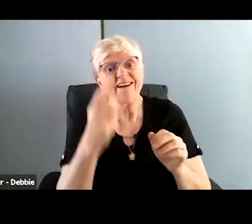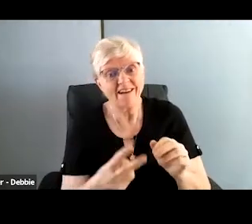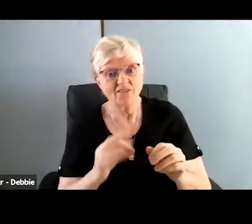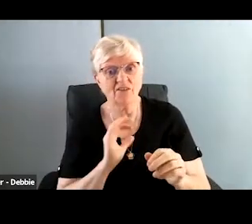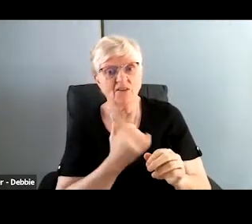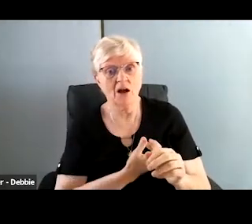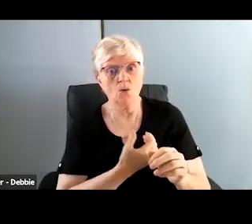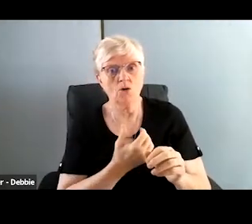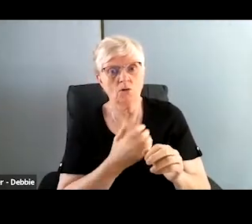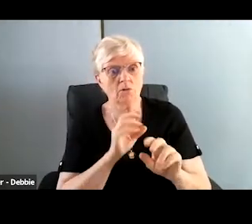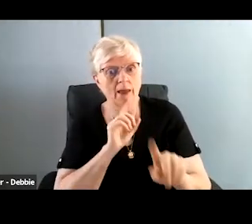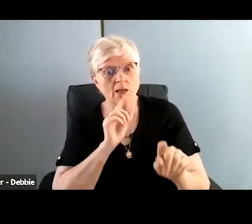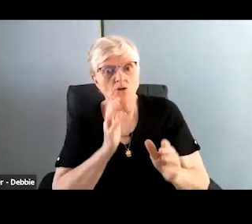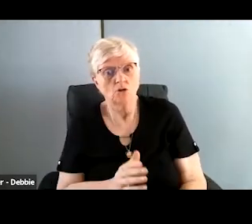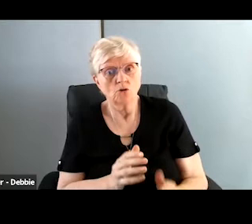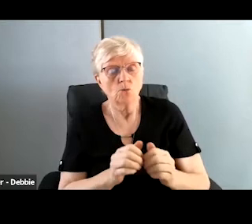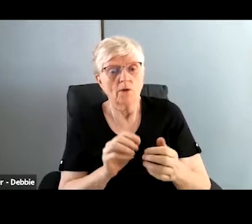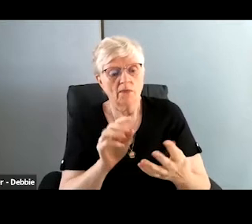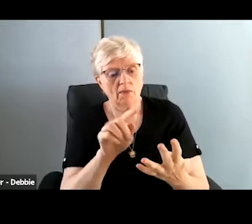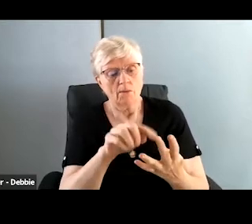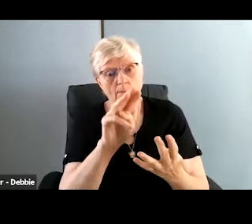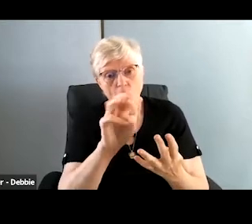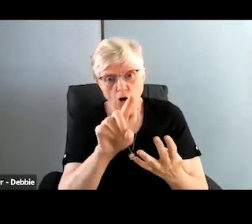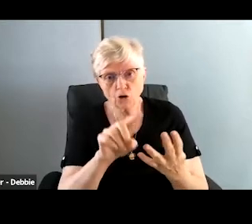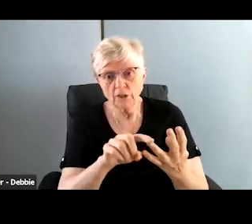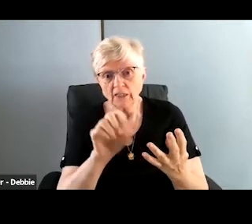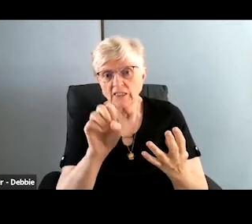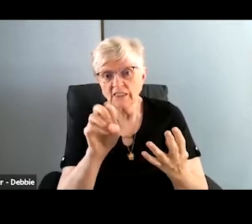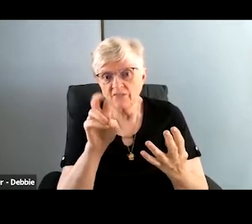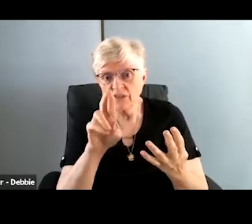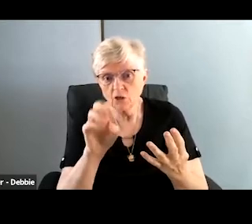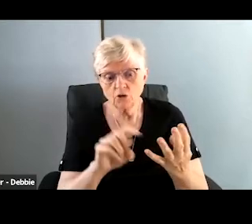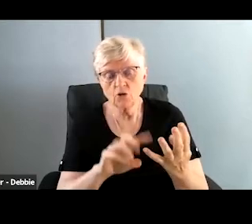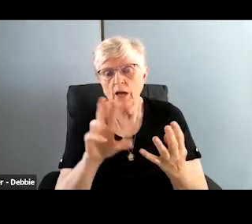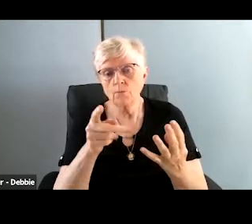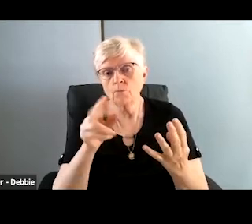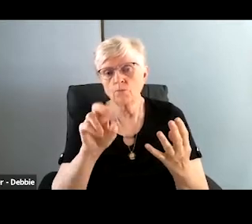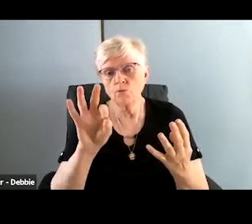MODERATE, SEVERE, AND PROFOUND MODERATE, SEVERE, AND PROFOUND HEARING LOSS HAVE DIFFICULTY HEARING LOSS HAVE DIFFICULTY UNDERSTANDING OTHERS WHO ARE UNDERSTANDING OTHERS WHO ARE BEHIND THOSE PLEXIGLASS BARRIERS.